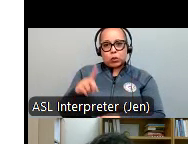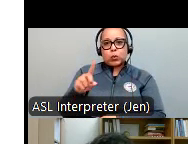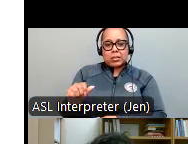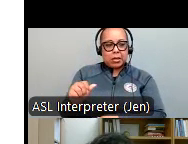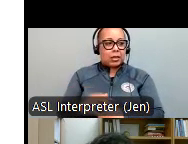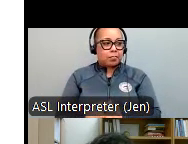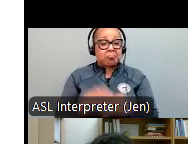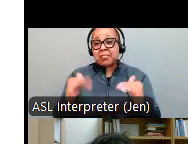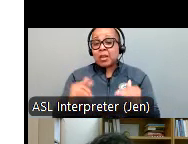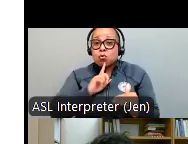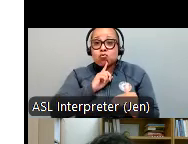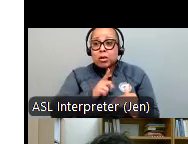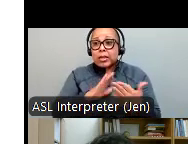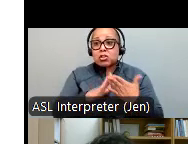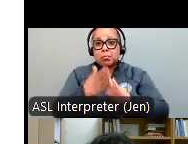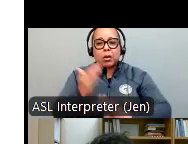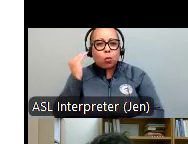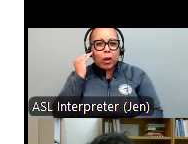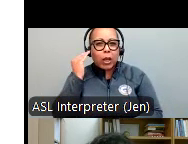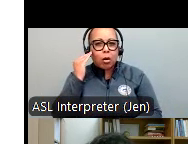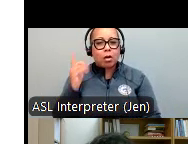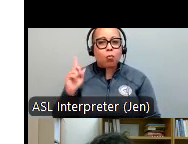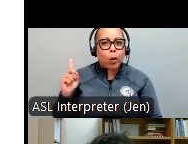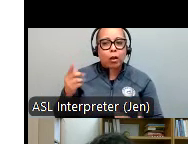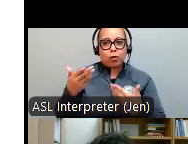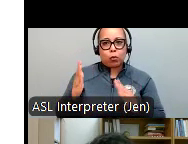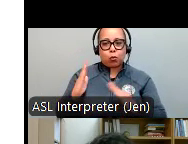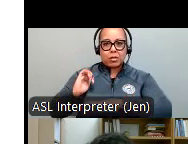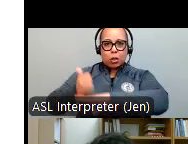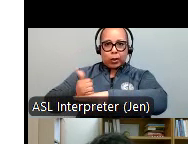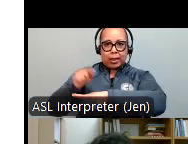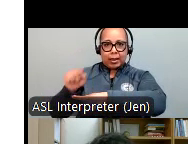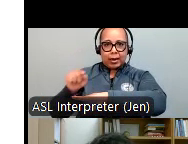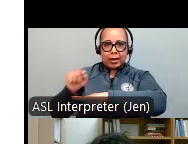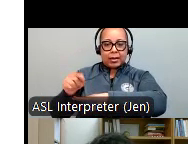And then just really being aware of where the room is located. They may ask for the room